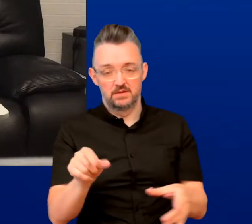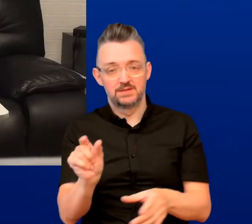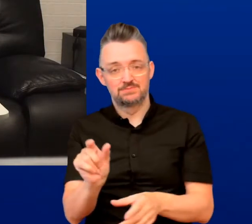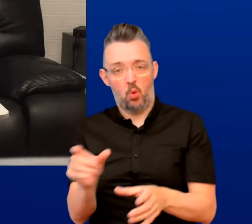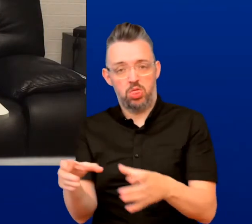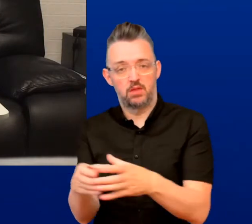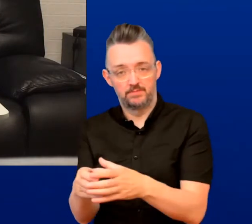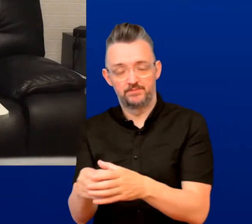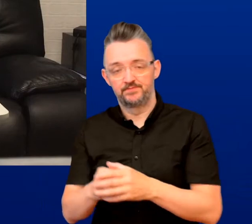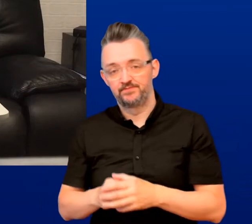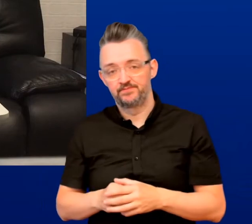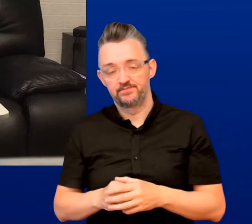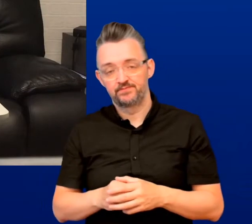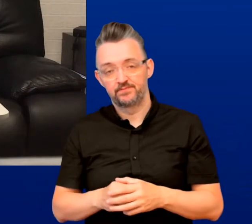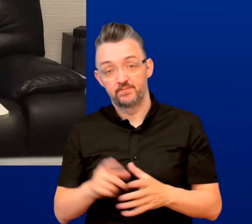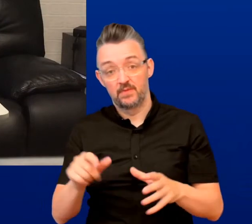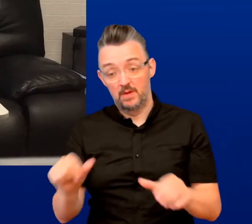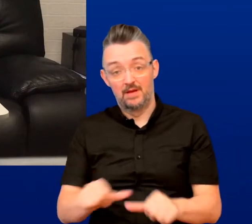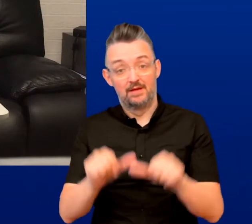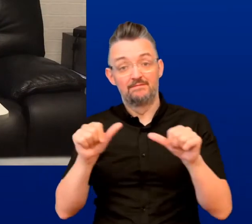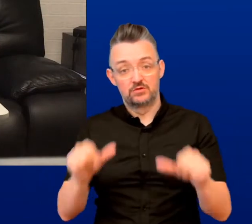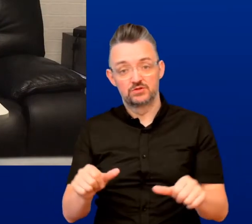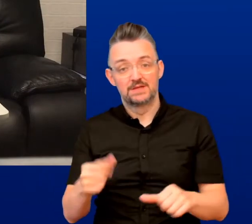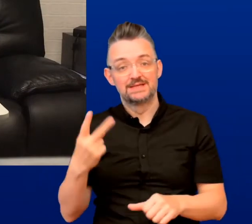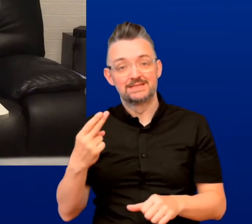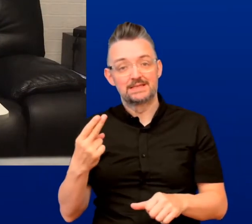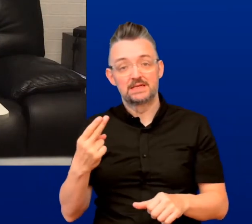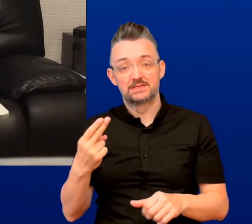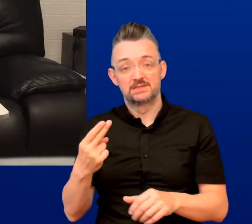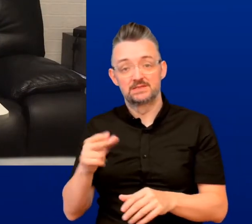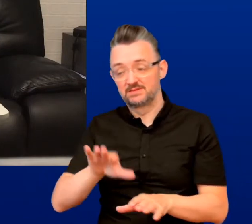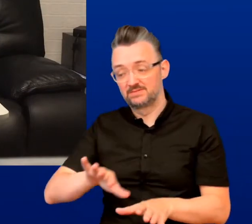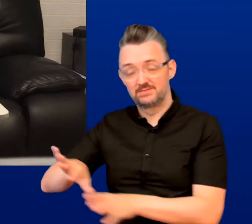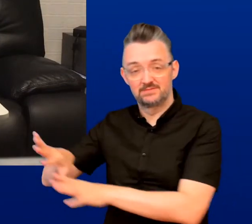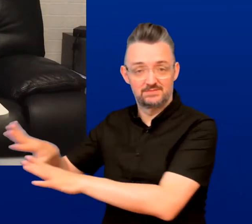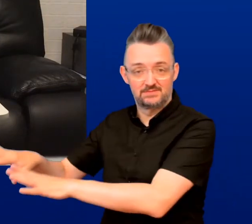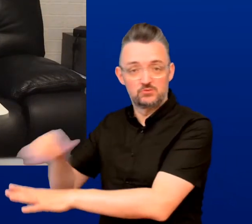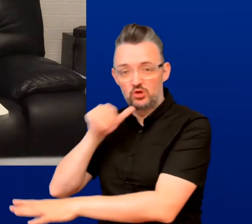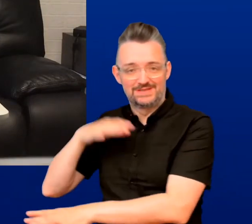Once you've done that, put the scissors safely away to one side.